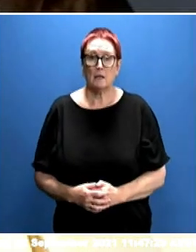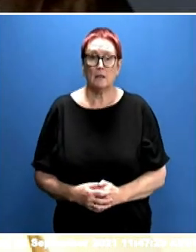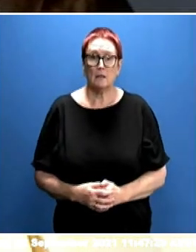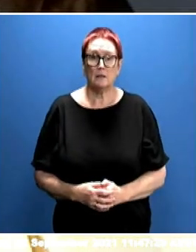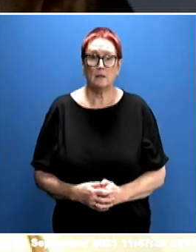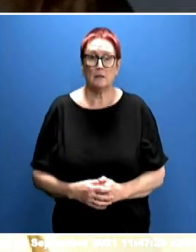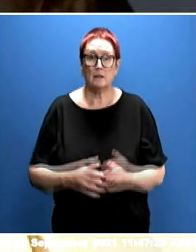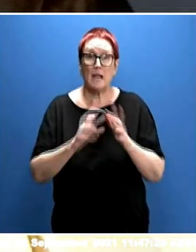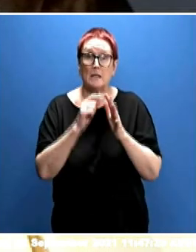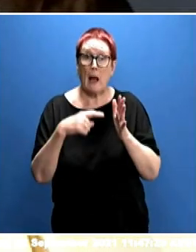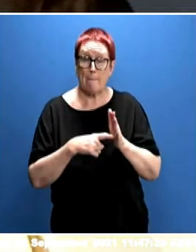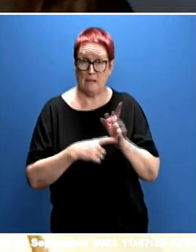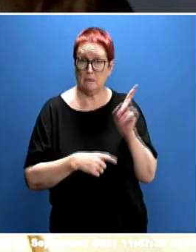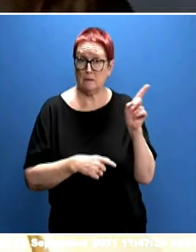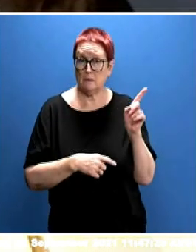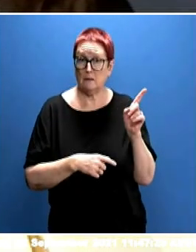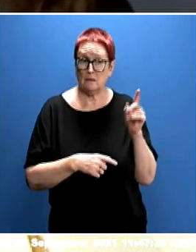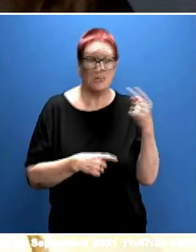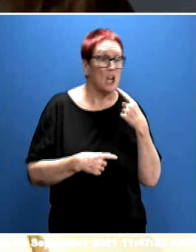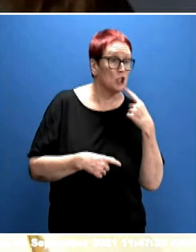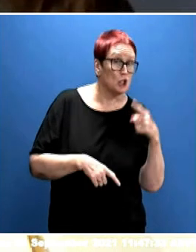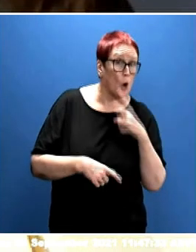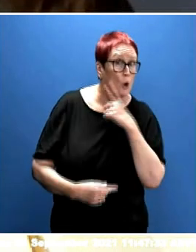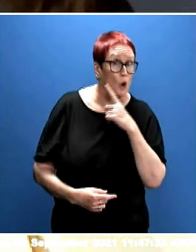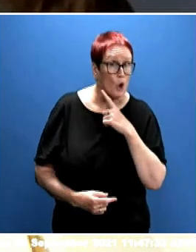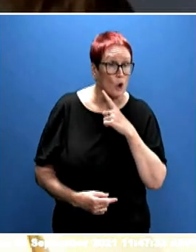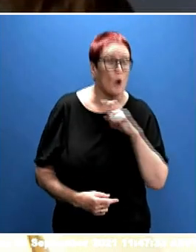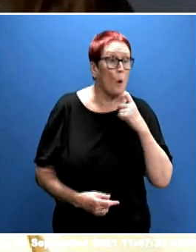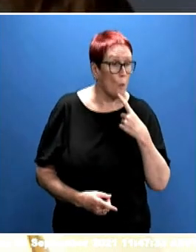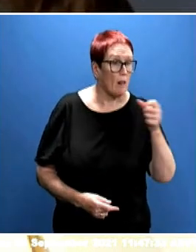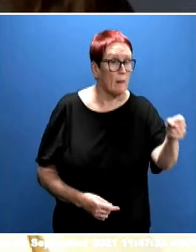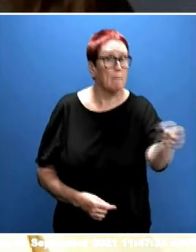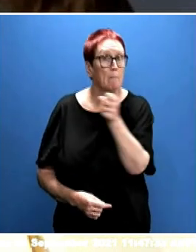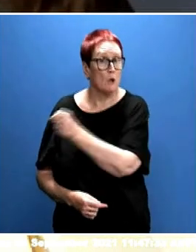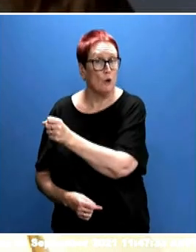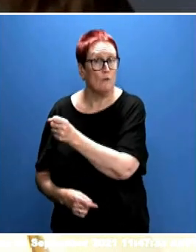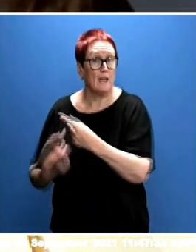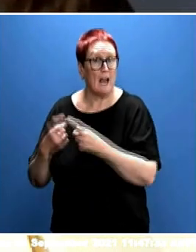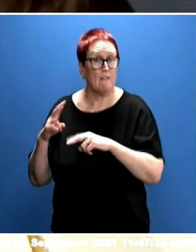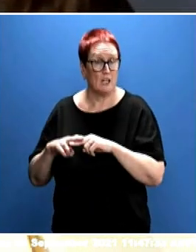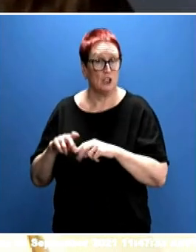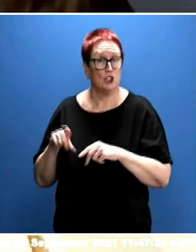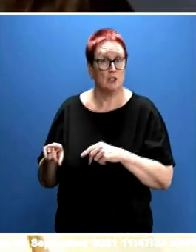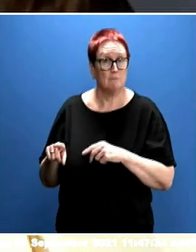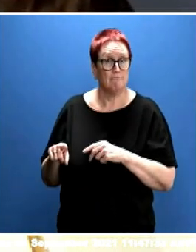the Department had let her know that she was going to be admitted into the Secure Care facility.